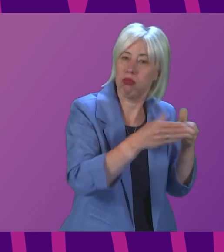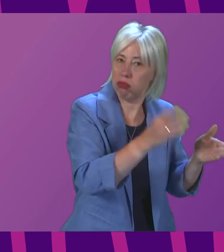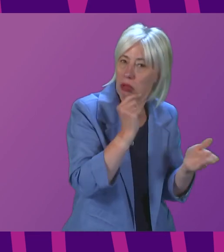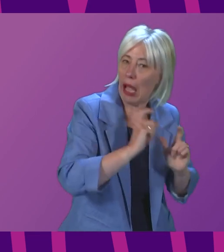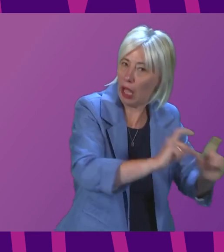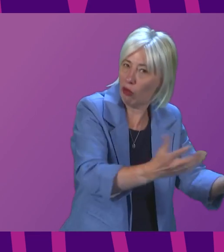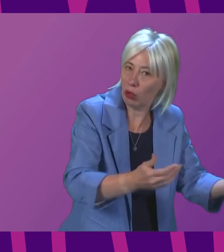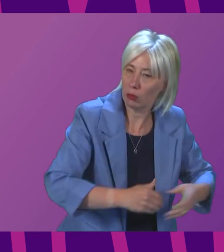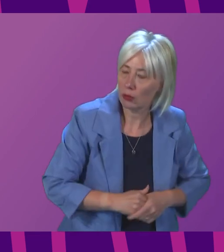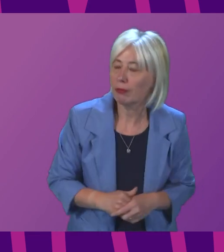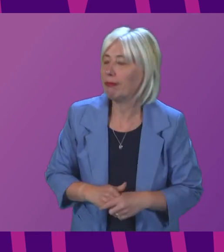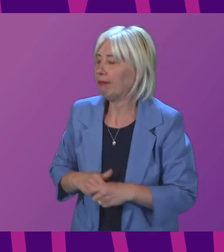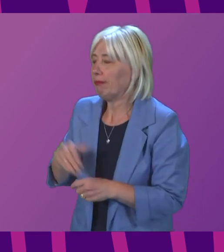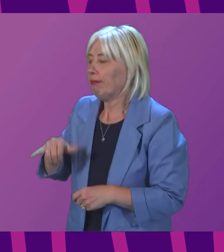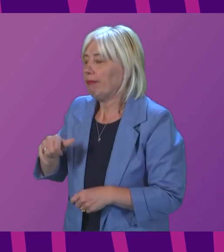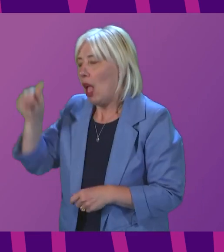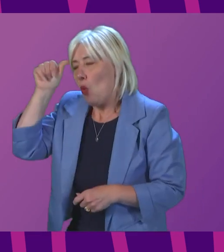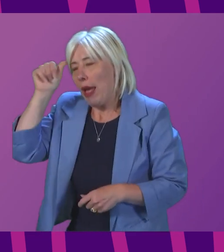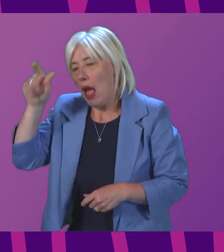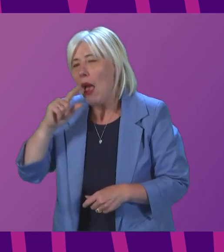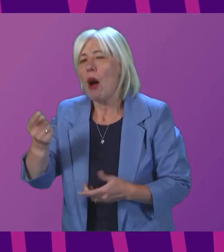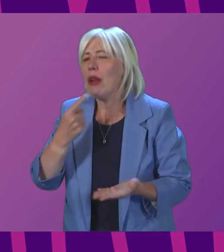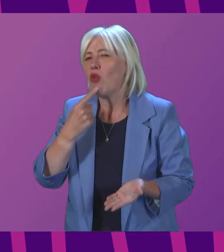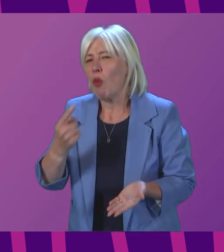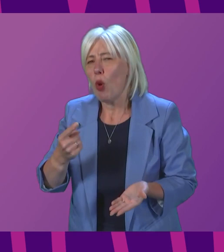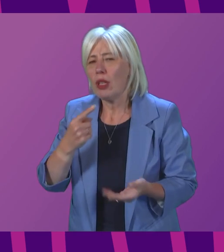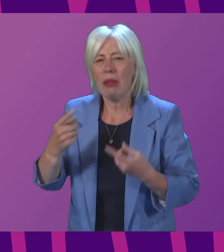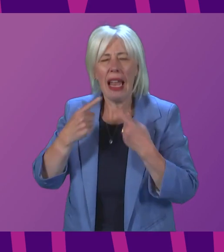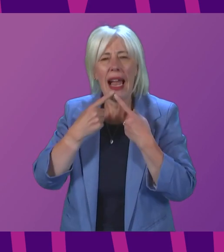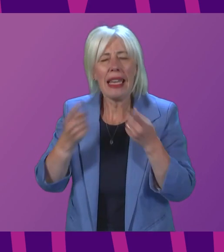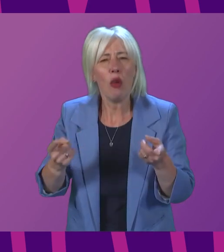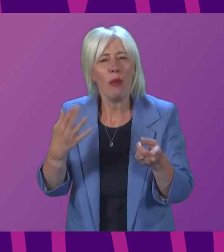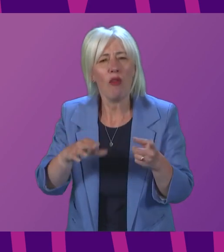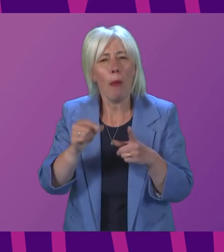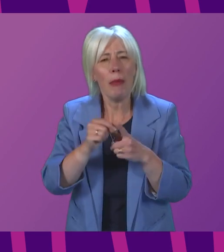Obviously, I am aware of what has been reported about an announcement that will come from P&O later today.